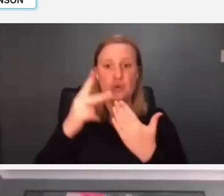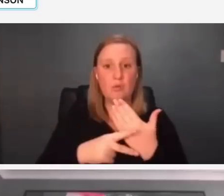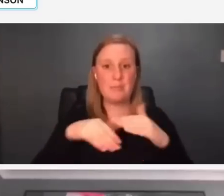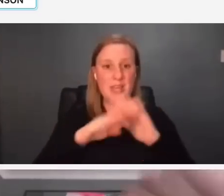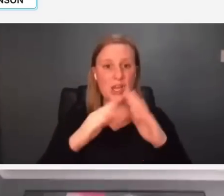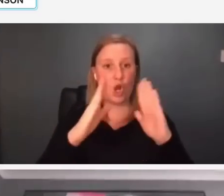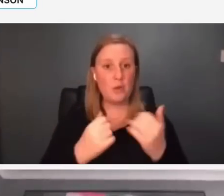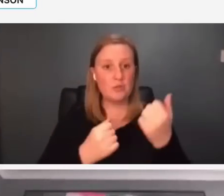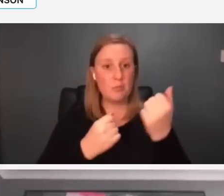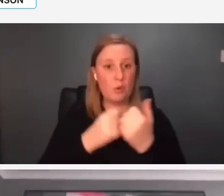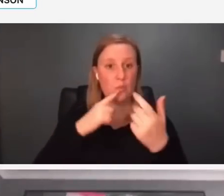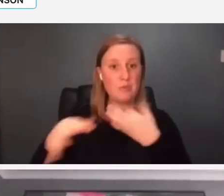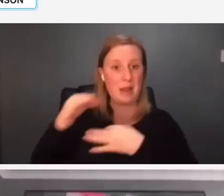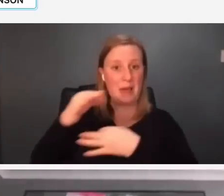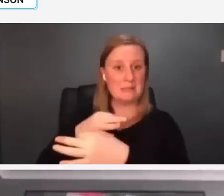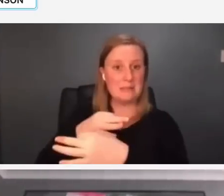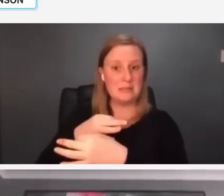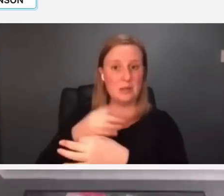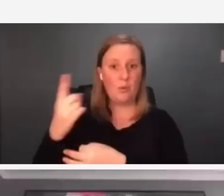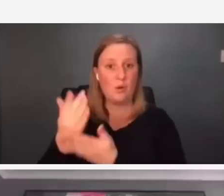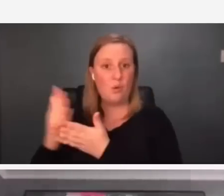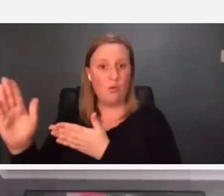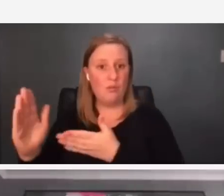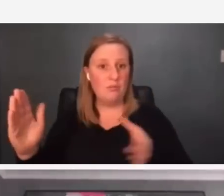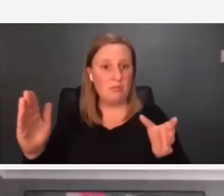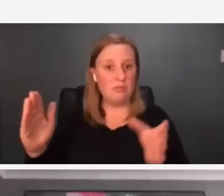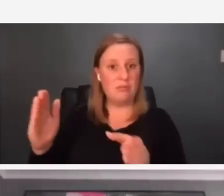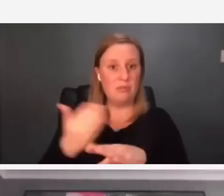I thought you were going to take the easy ones Nick. Happy to take that one.